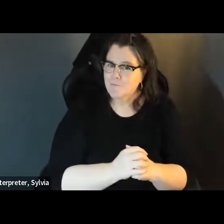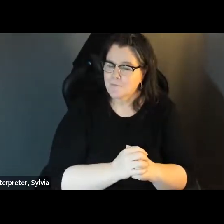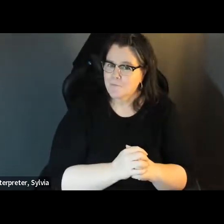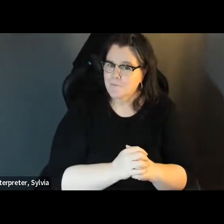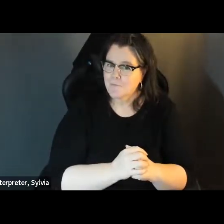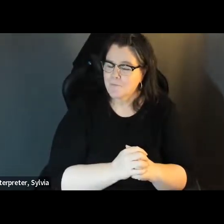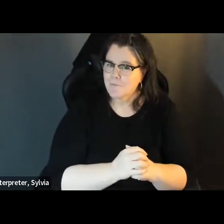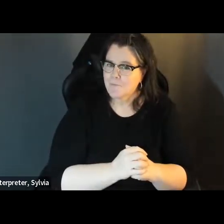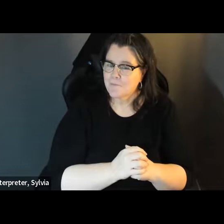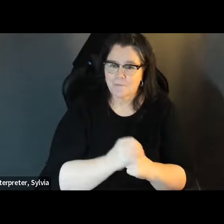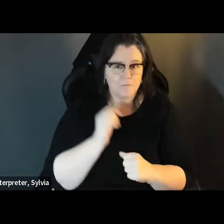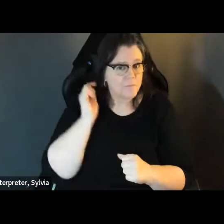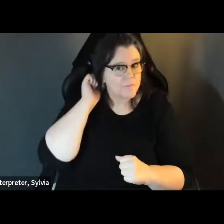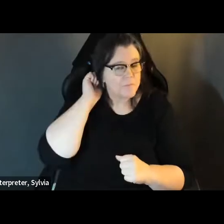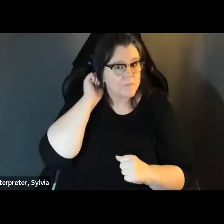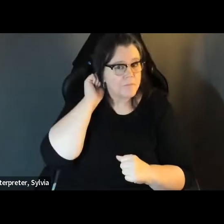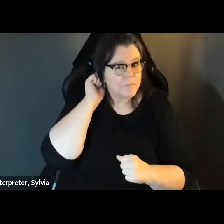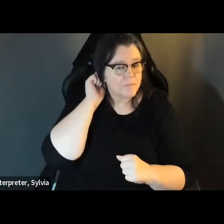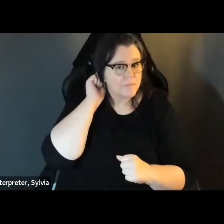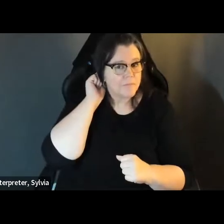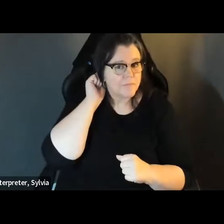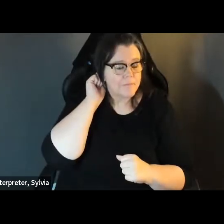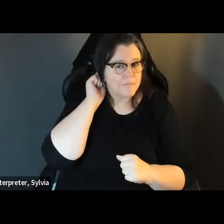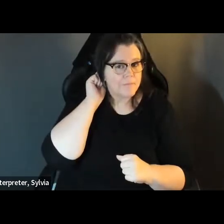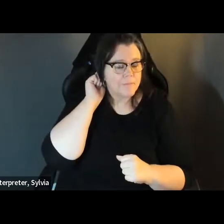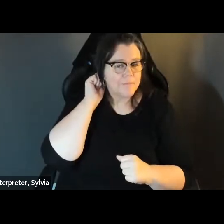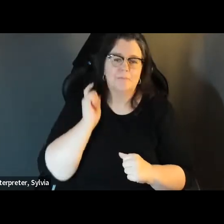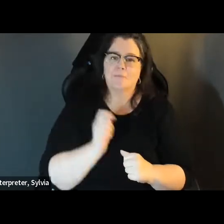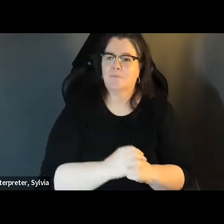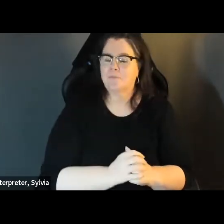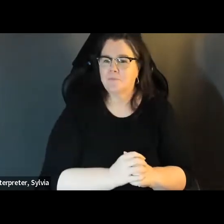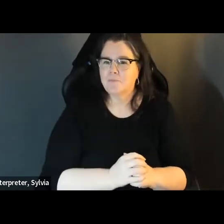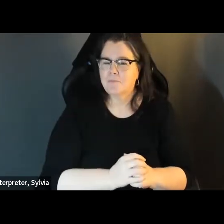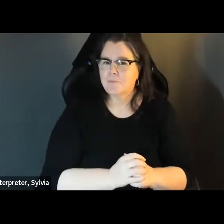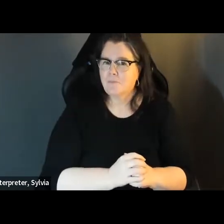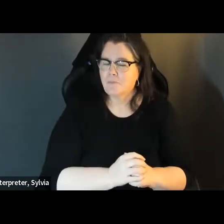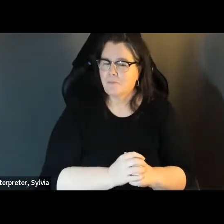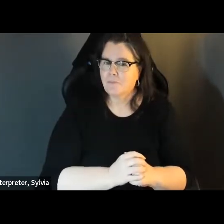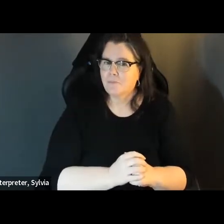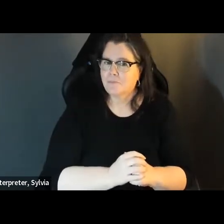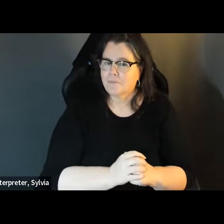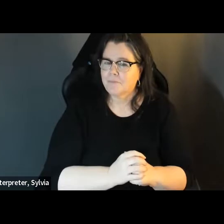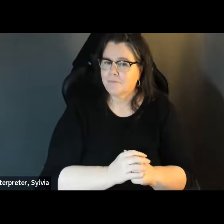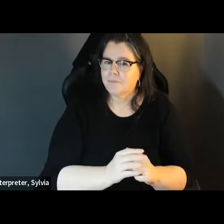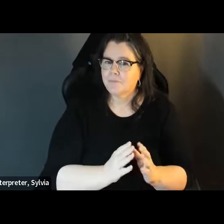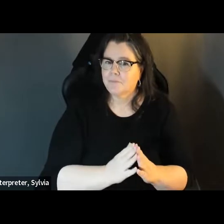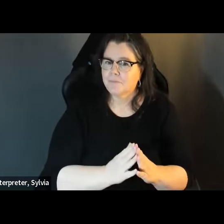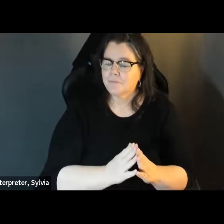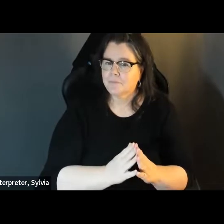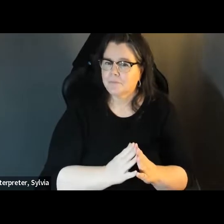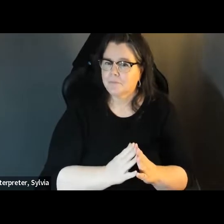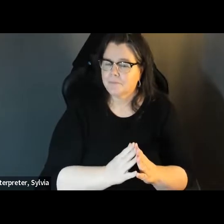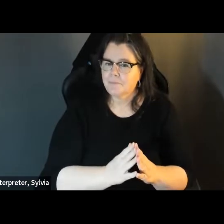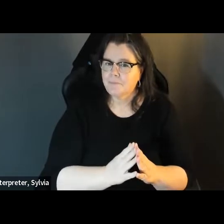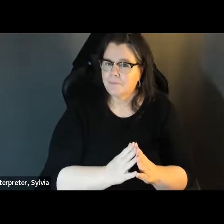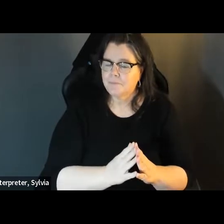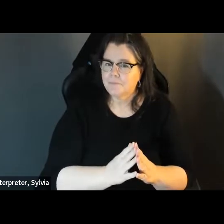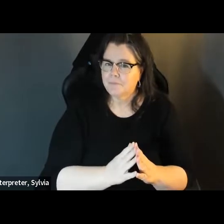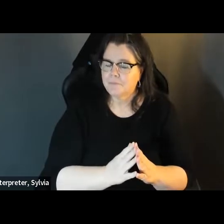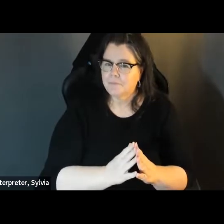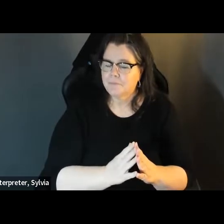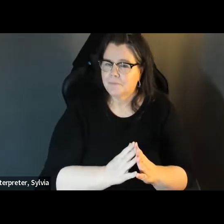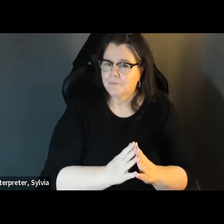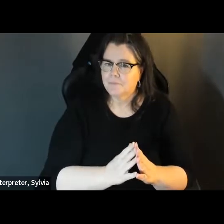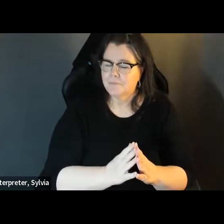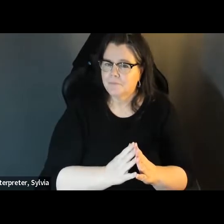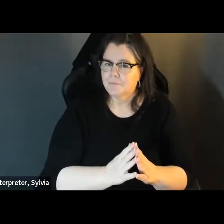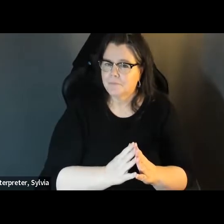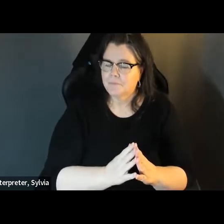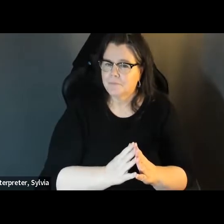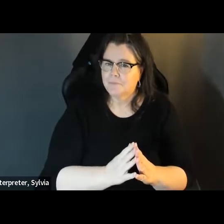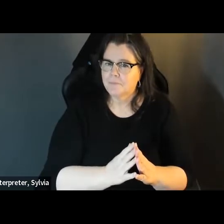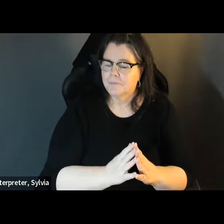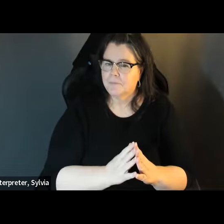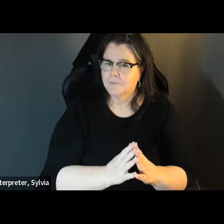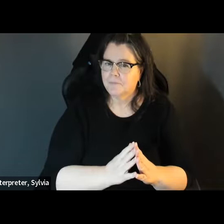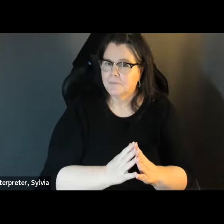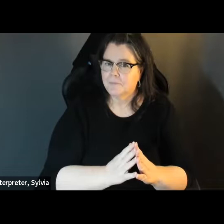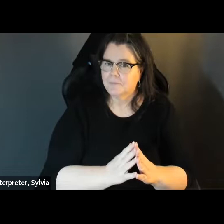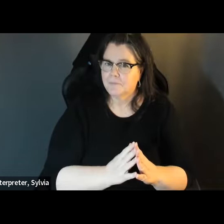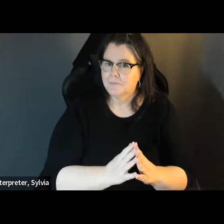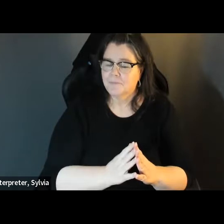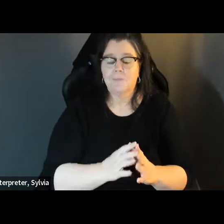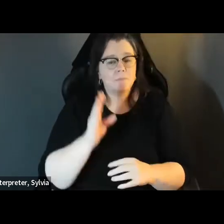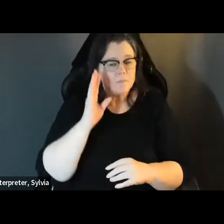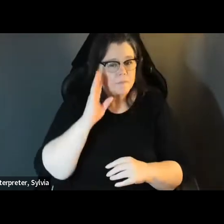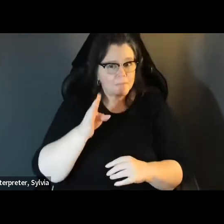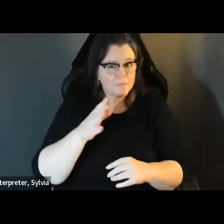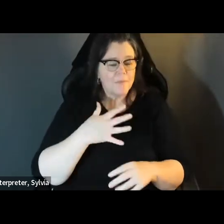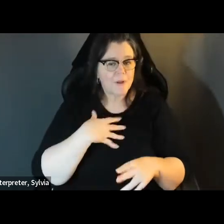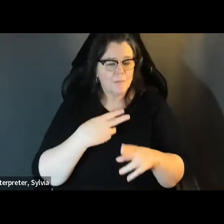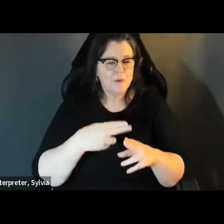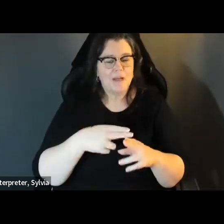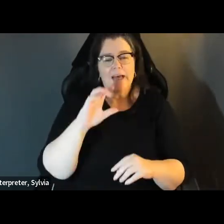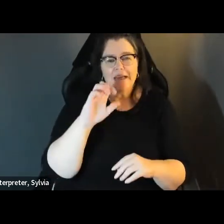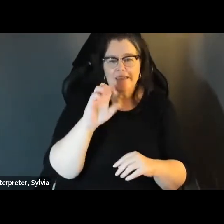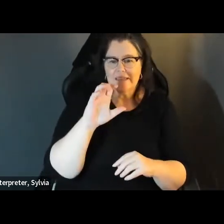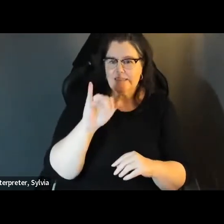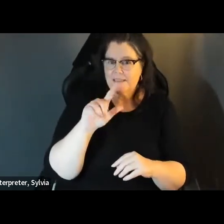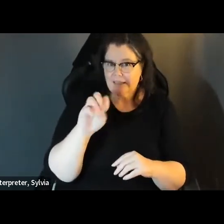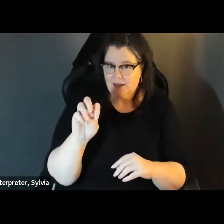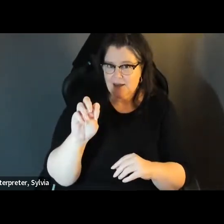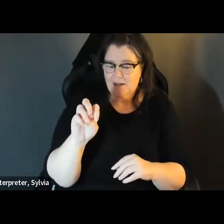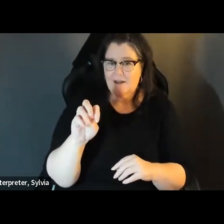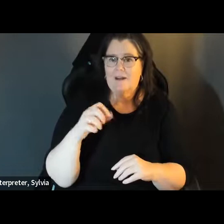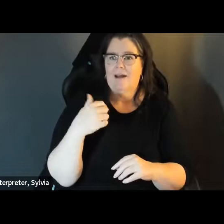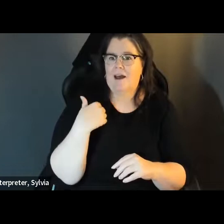Whether I am excited to chat with everyone today about voting and intersectionality